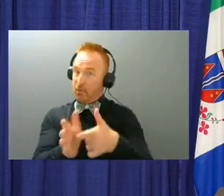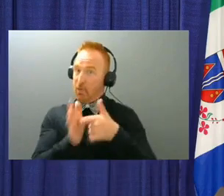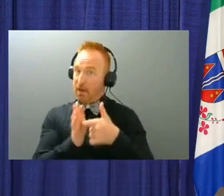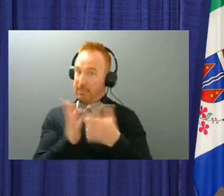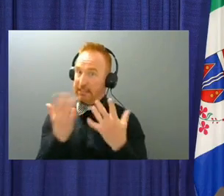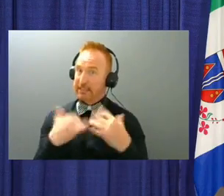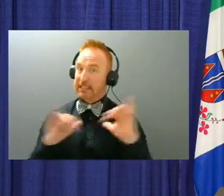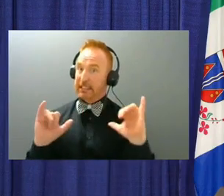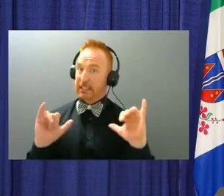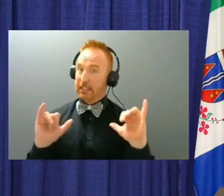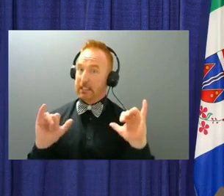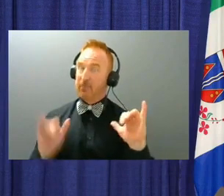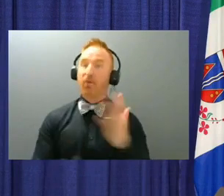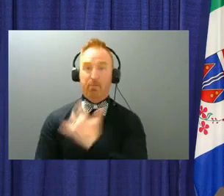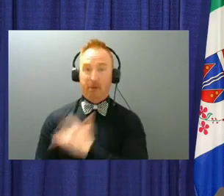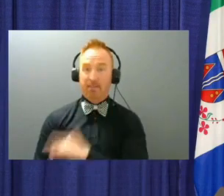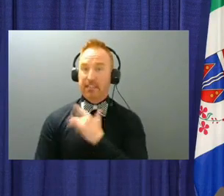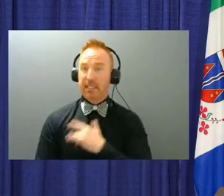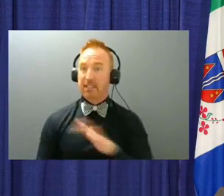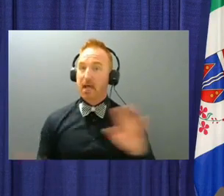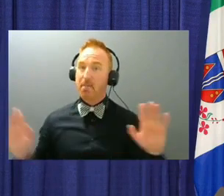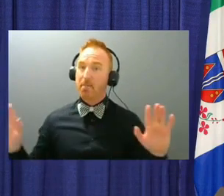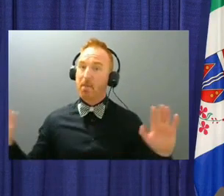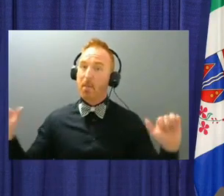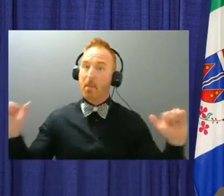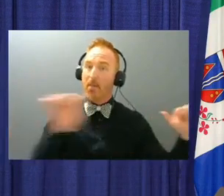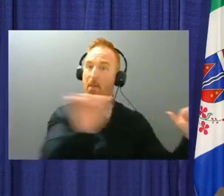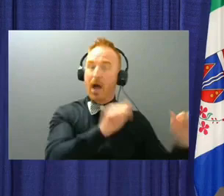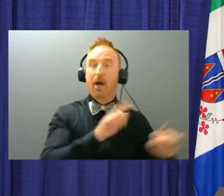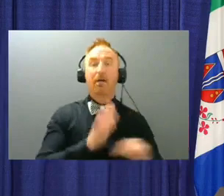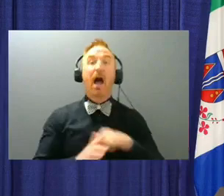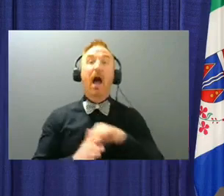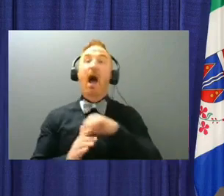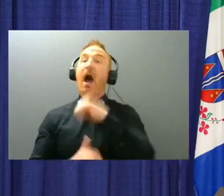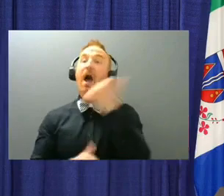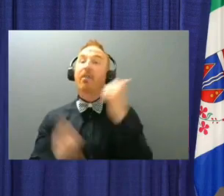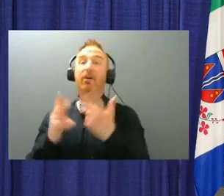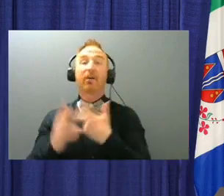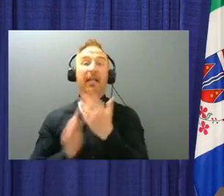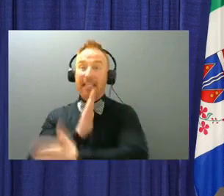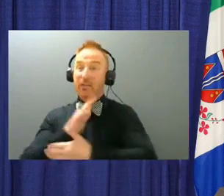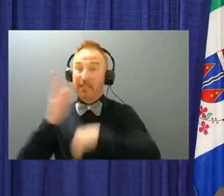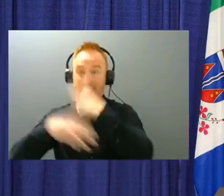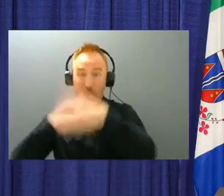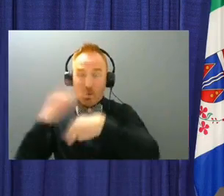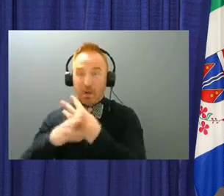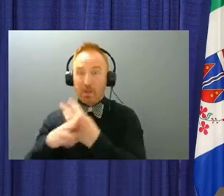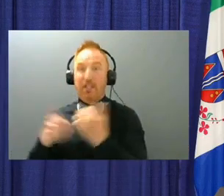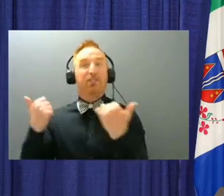to be in place. I know other places in the world are looking at ways to cut this down, perhaps with testing,